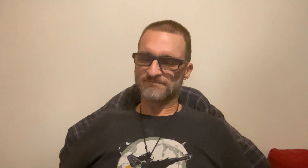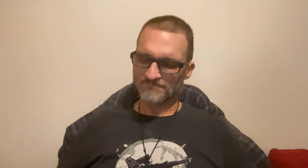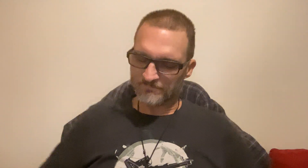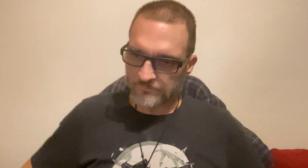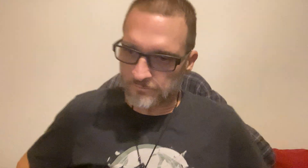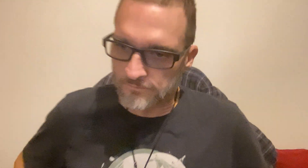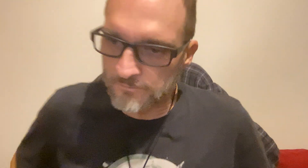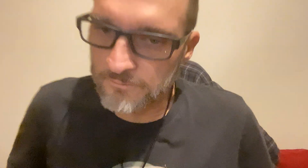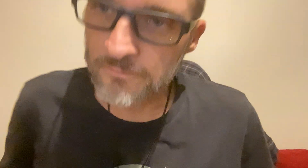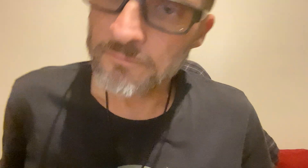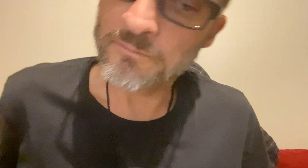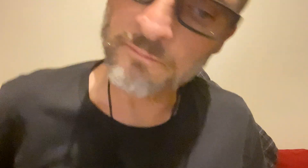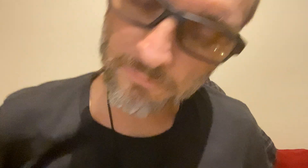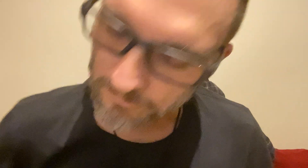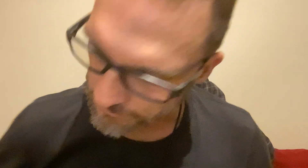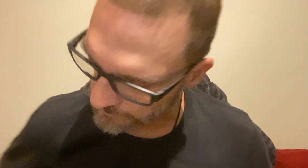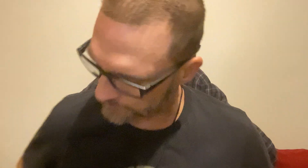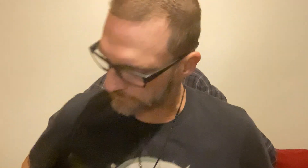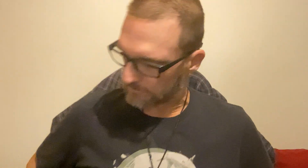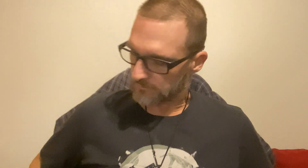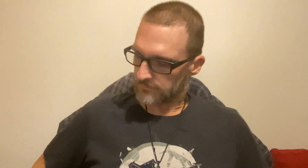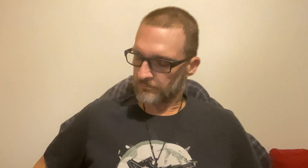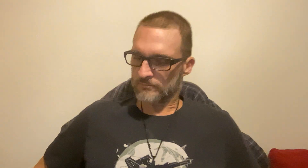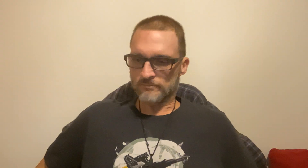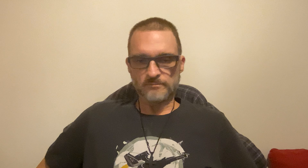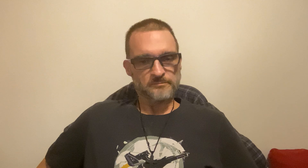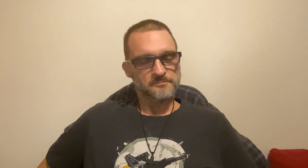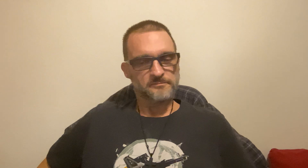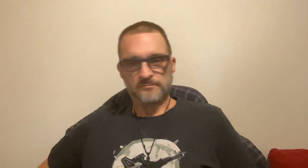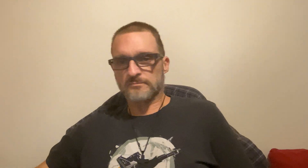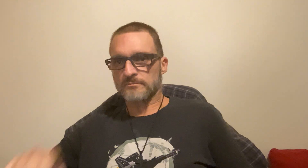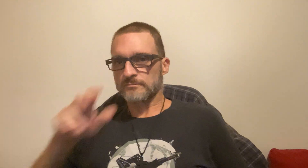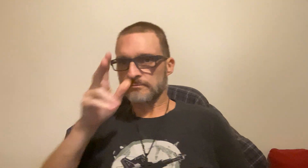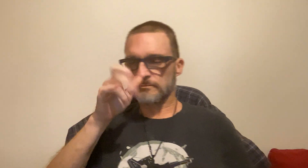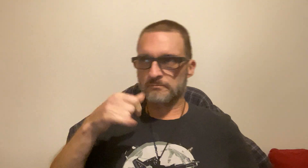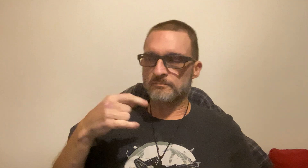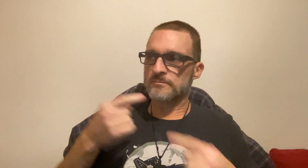*okay*